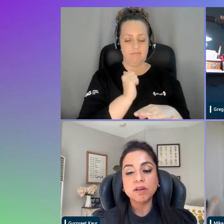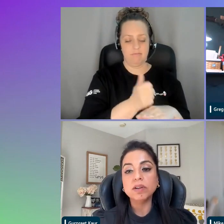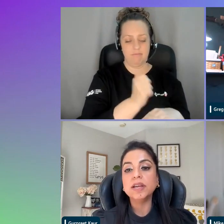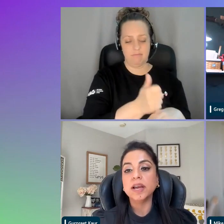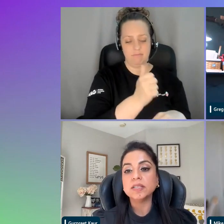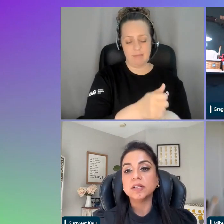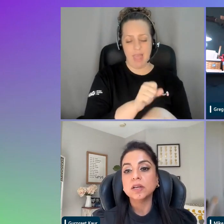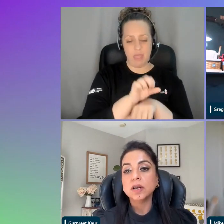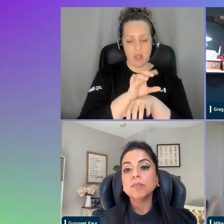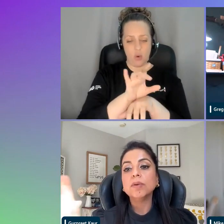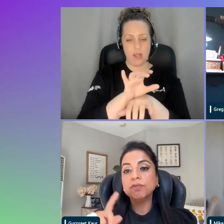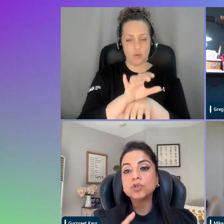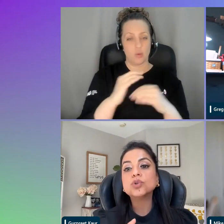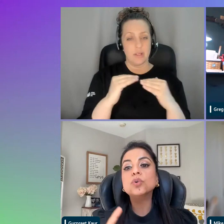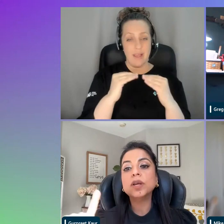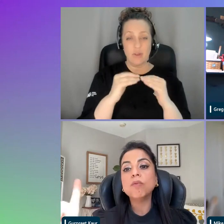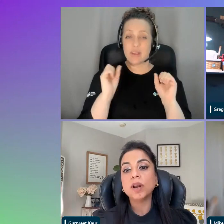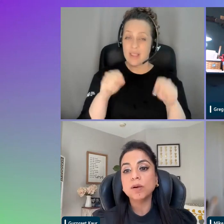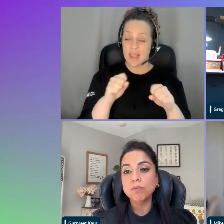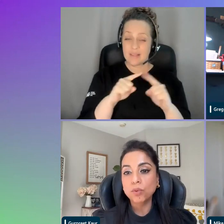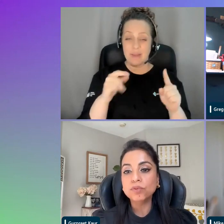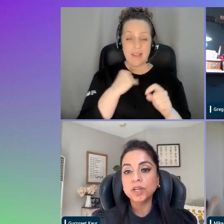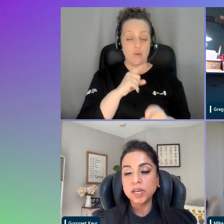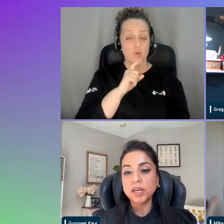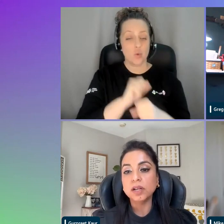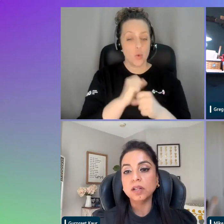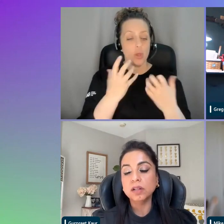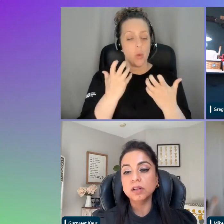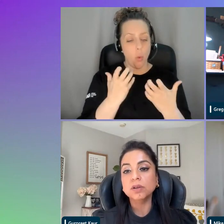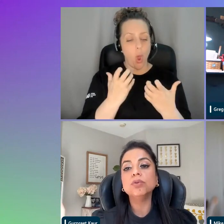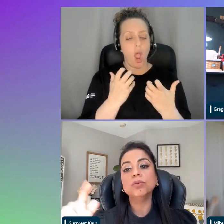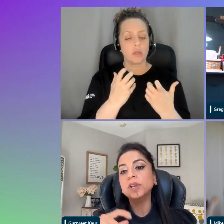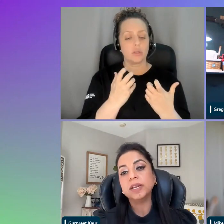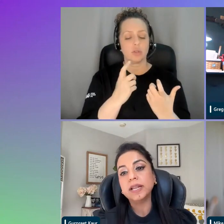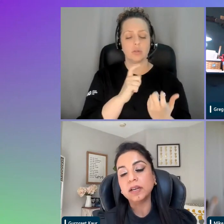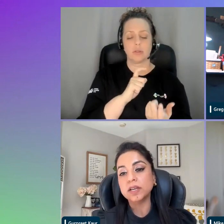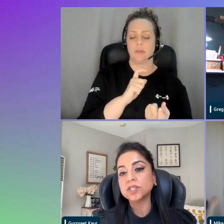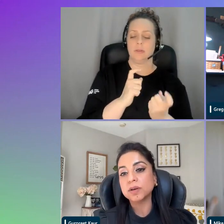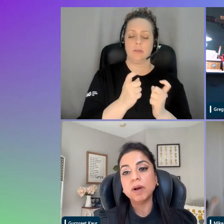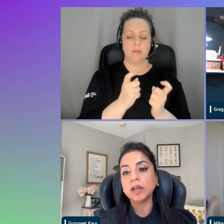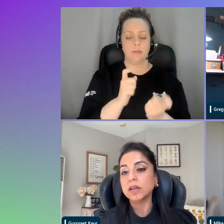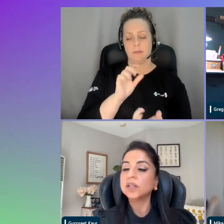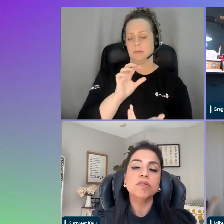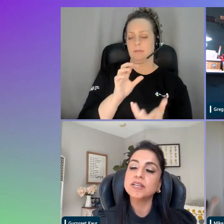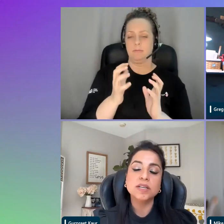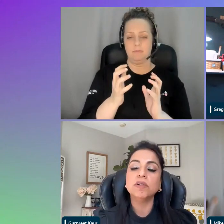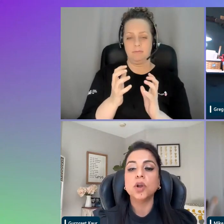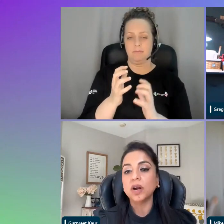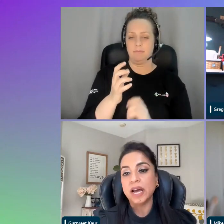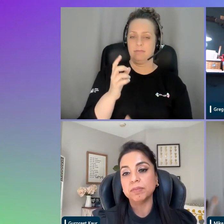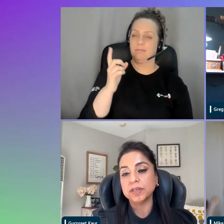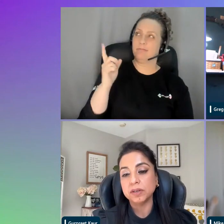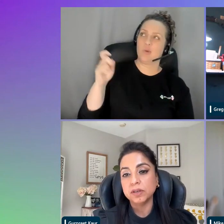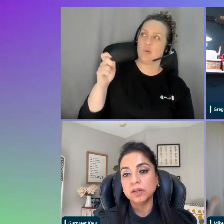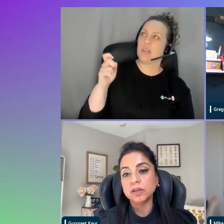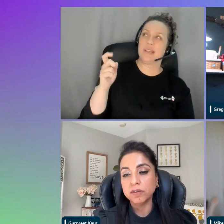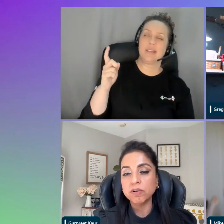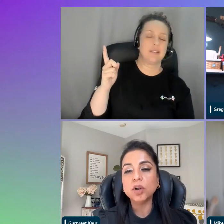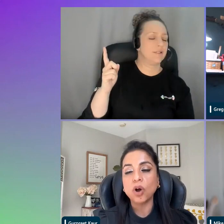level. Yes But if you truly want to move the needle, you do need that leadership buy in. Otherwise it will not happen. It